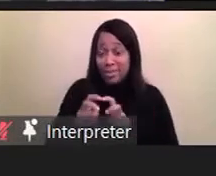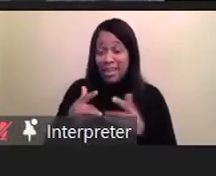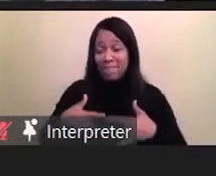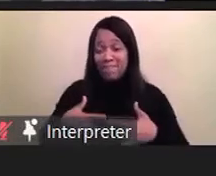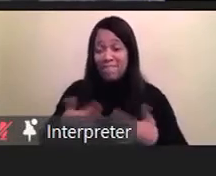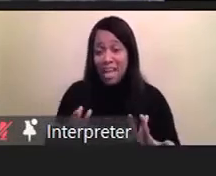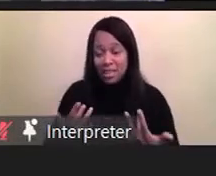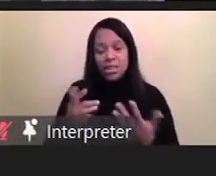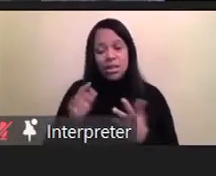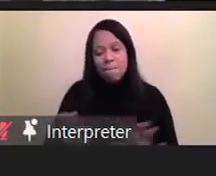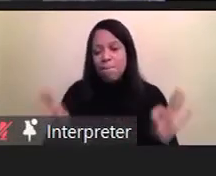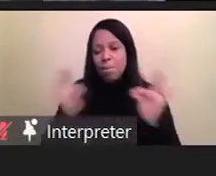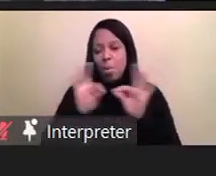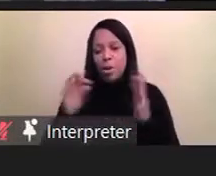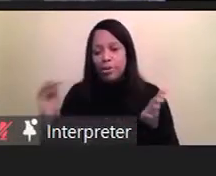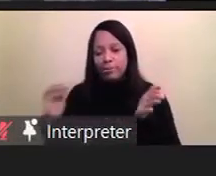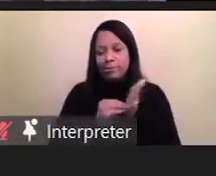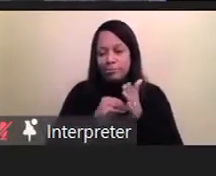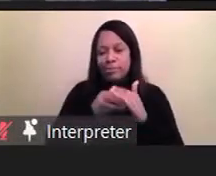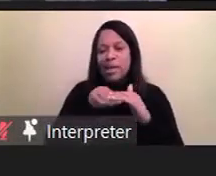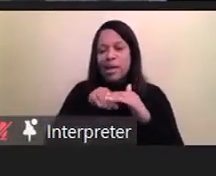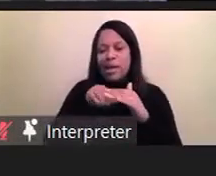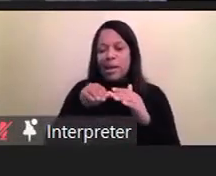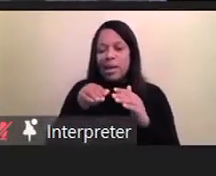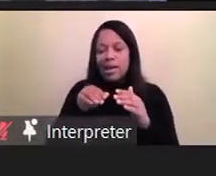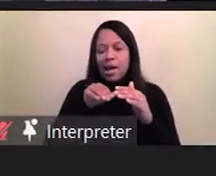Regarding the legacy content that